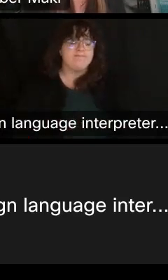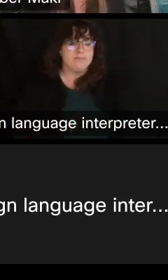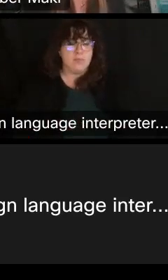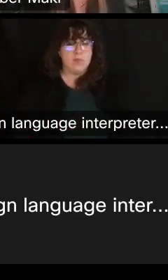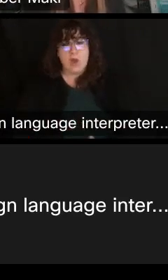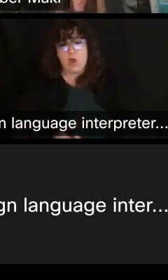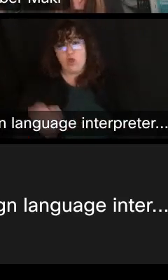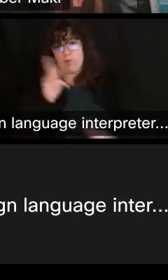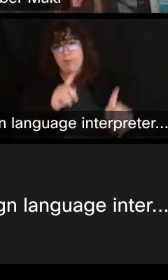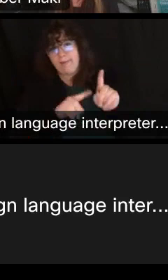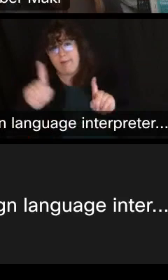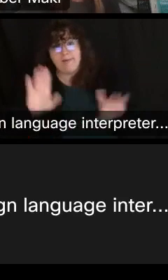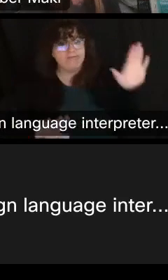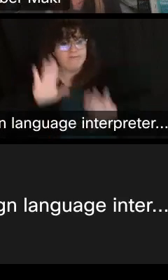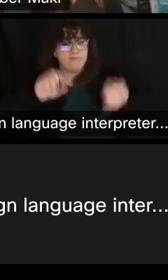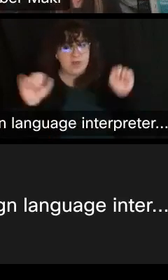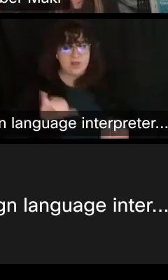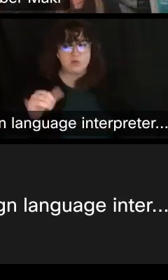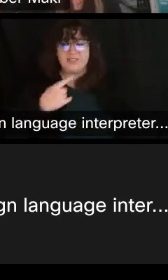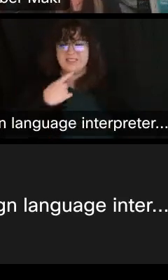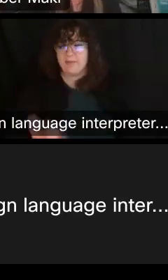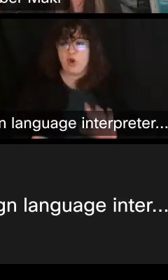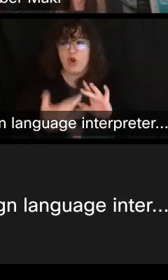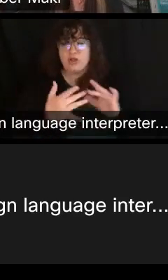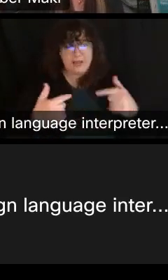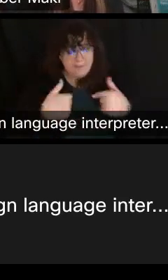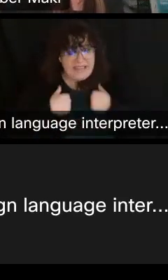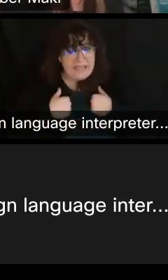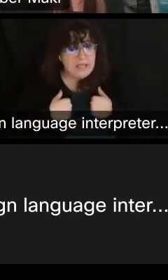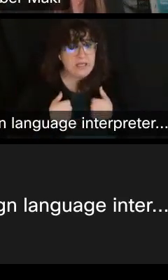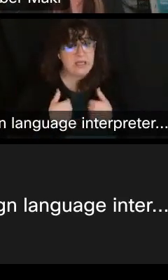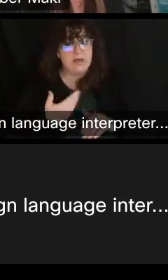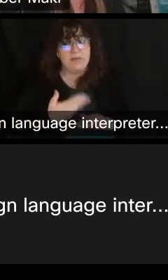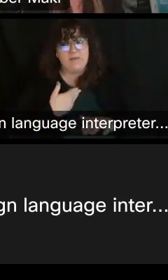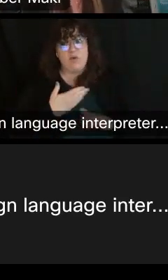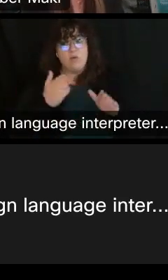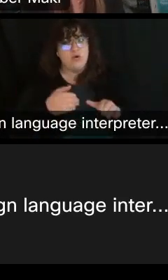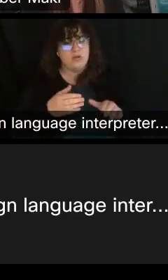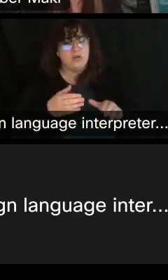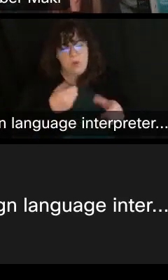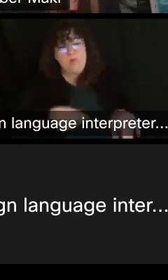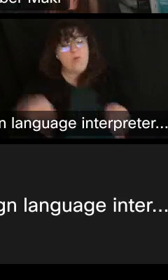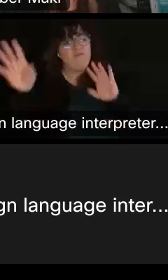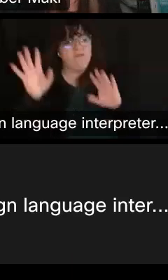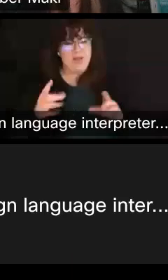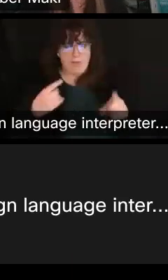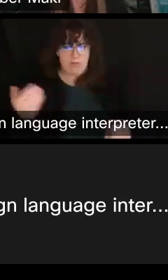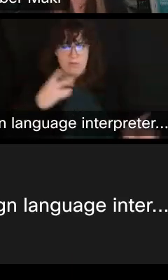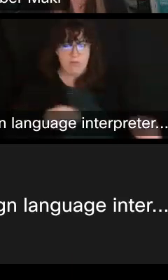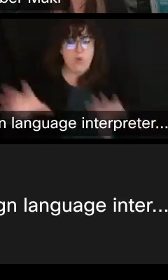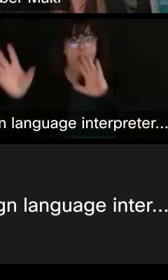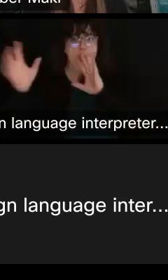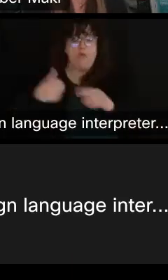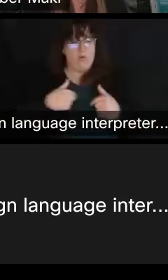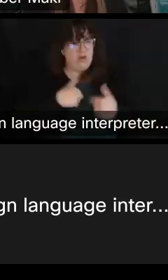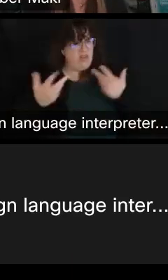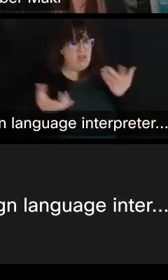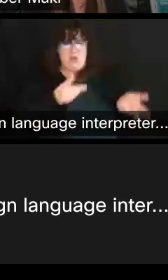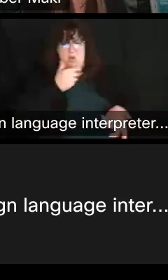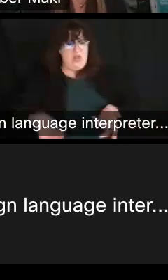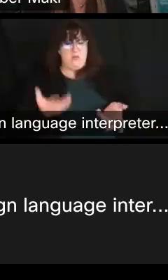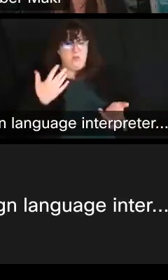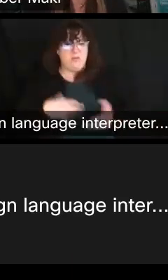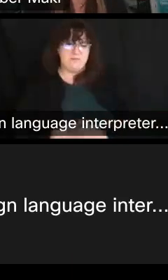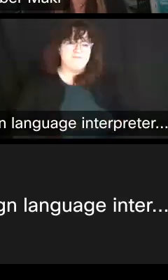say that yourself contact me before you have the person move, because it's happened, unfortunately.